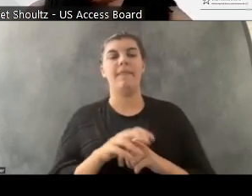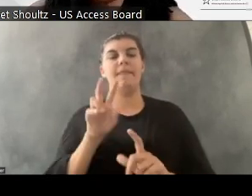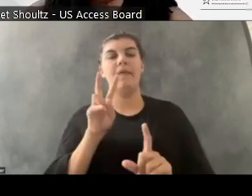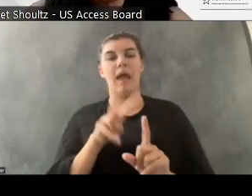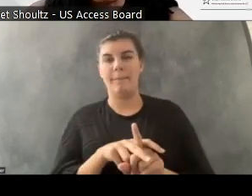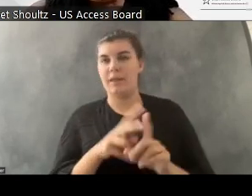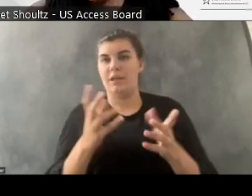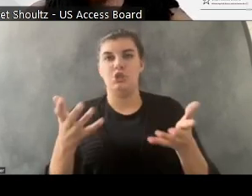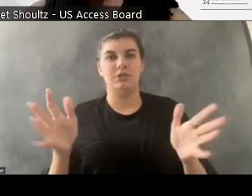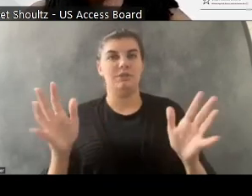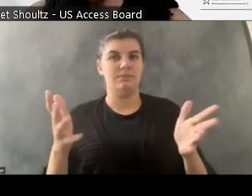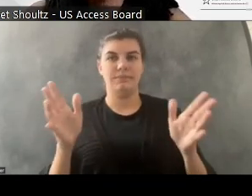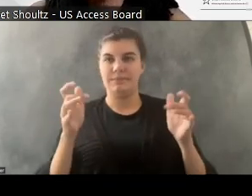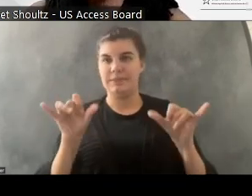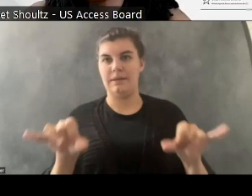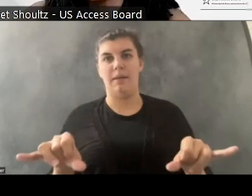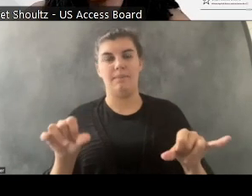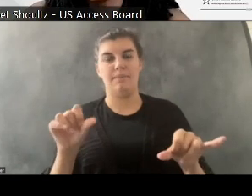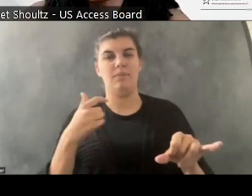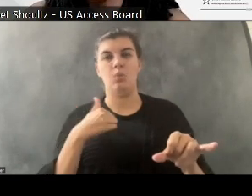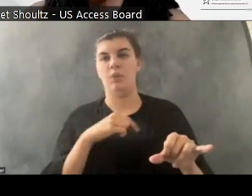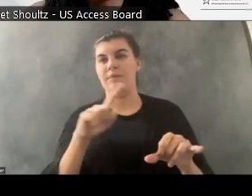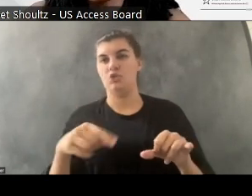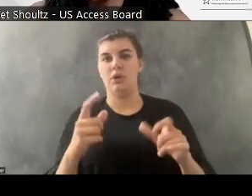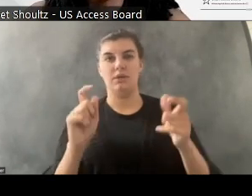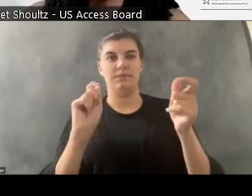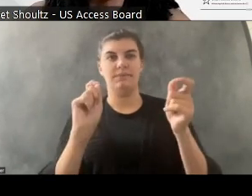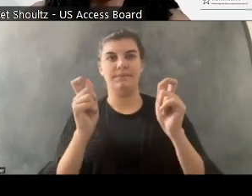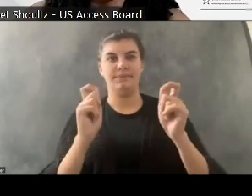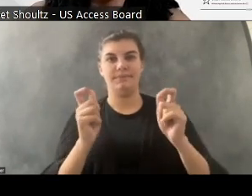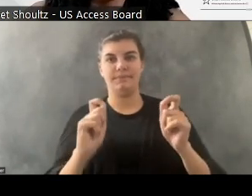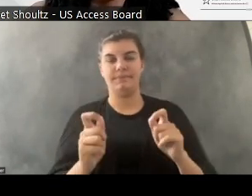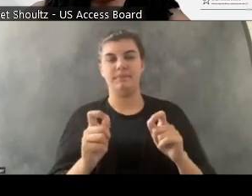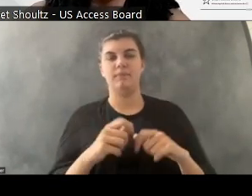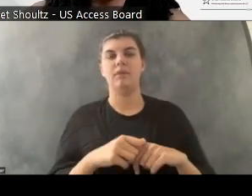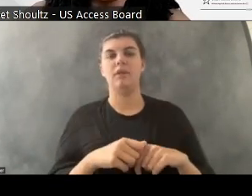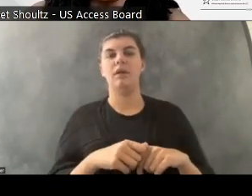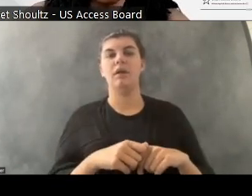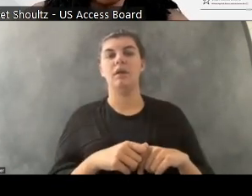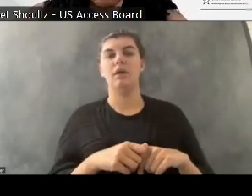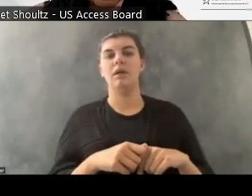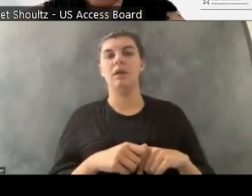remains the same we've just restructured it, by instead of making it a standalone provision,